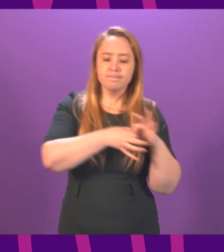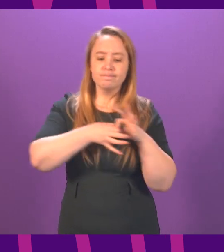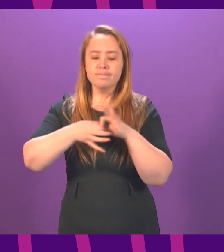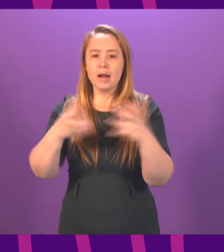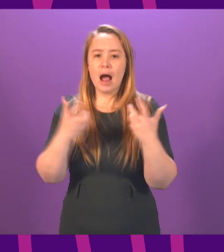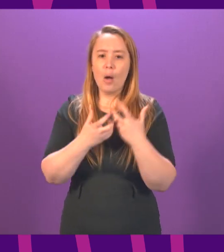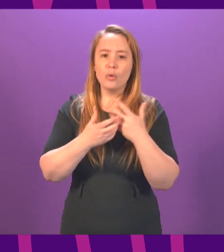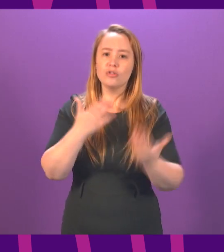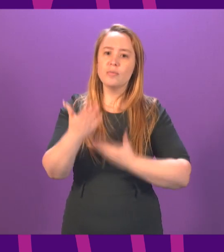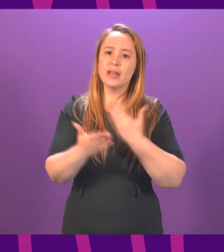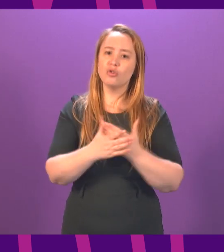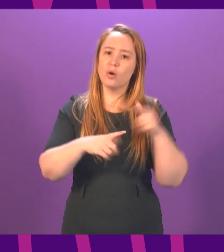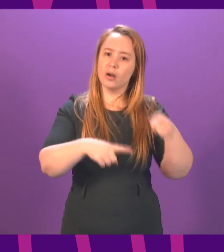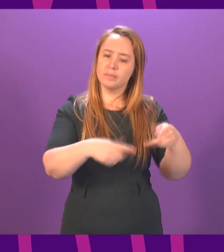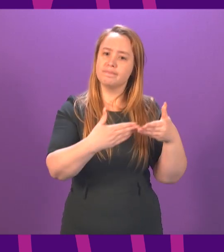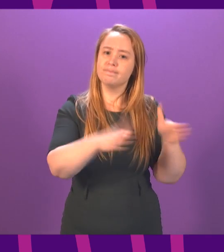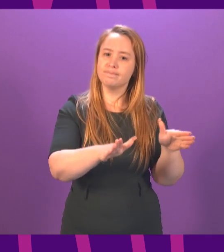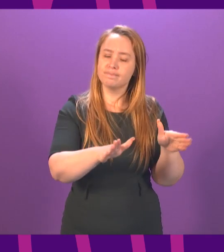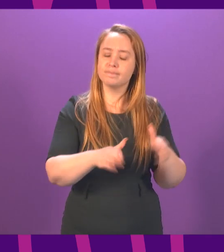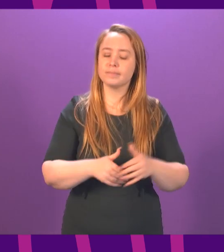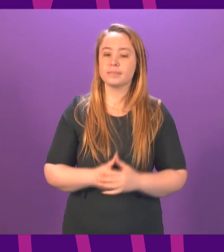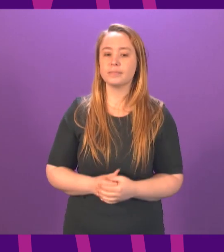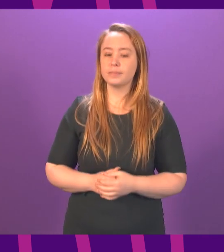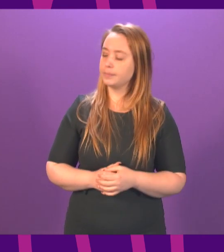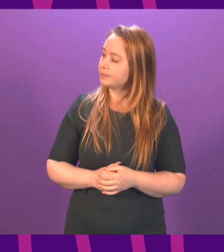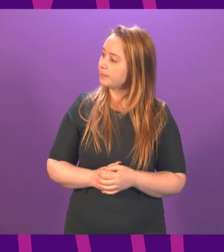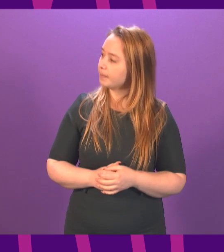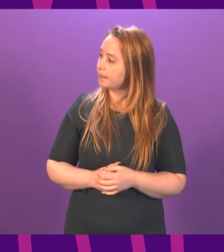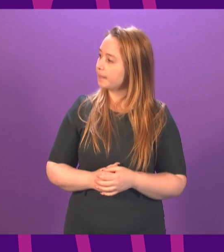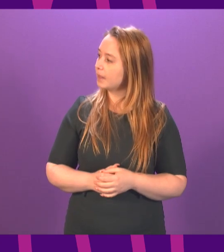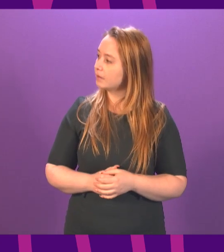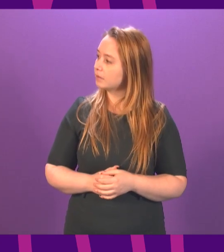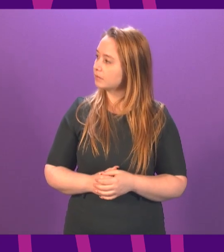The First Minister (Nicola Sturgeon): The interests of the residents must always